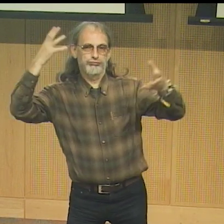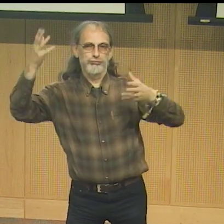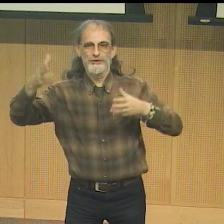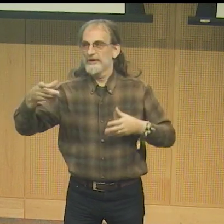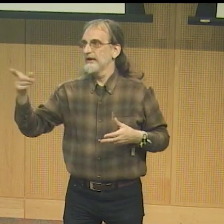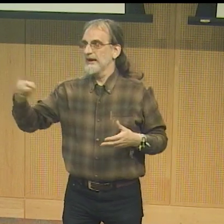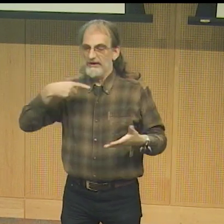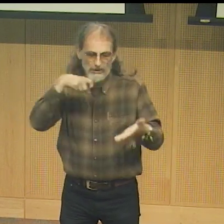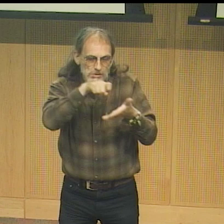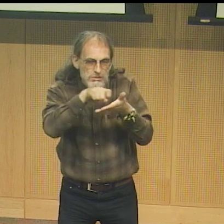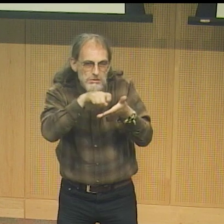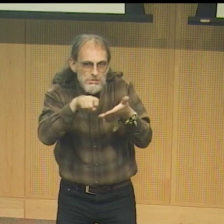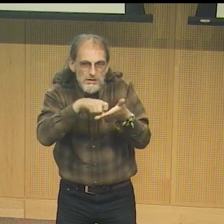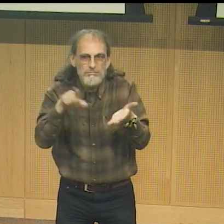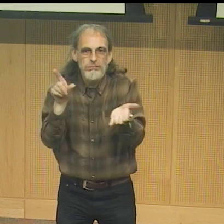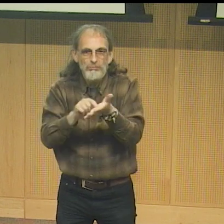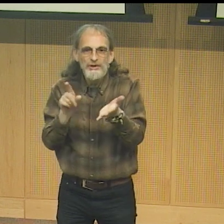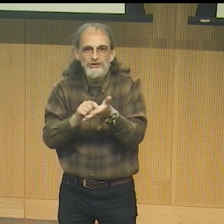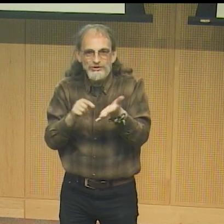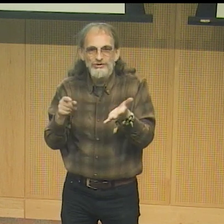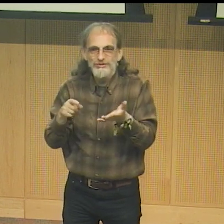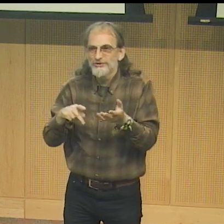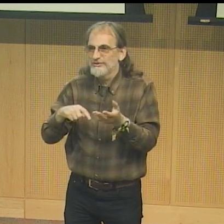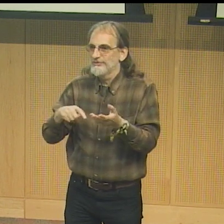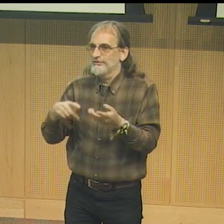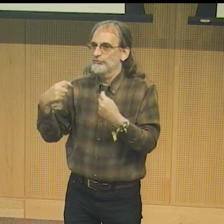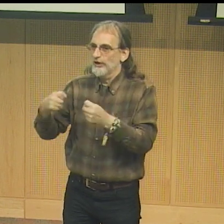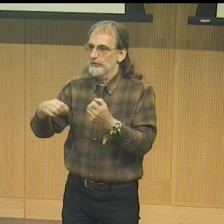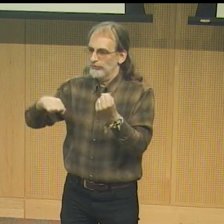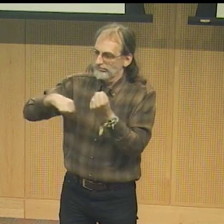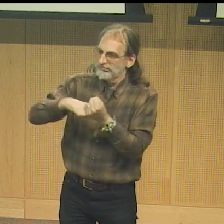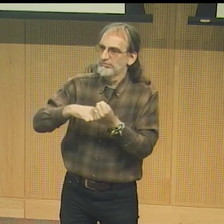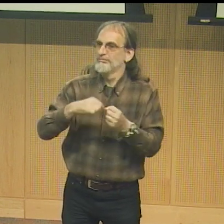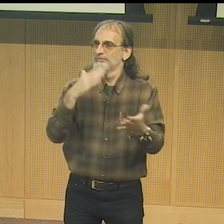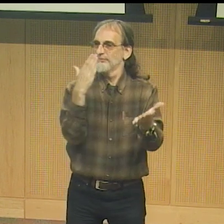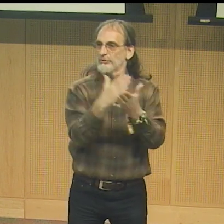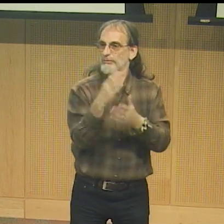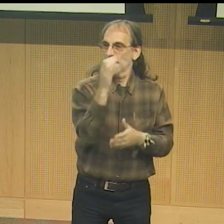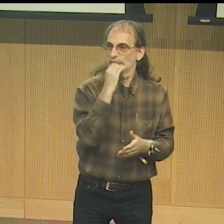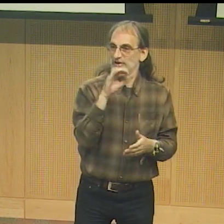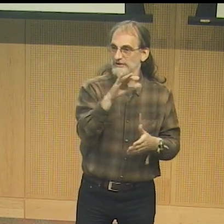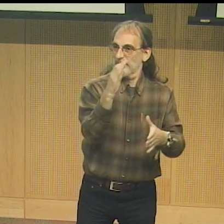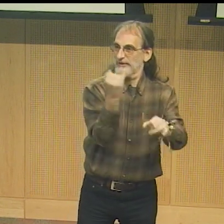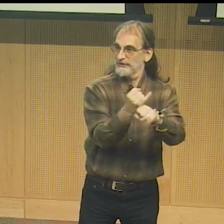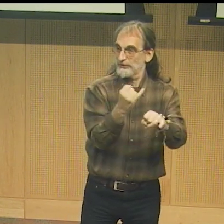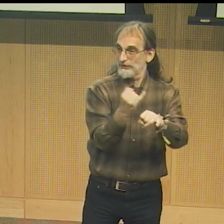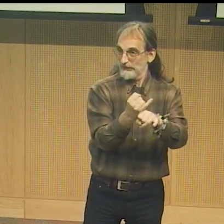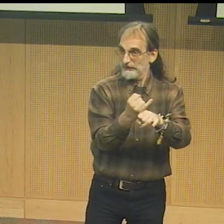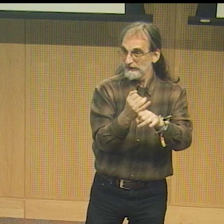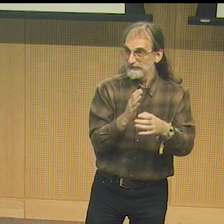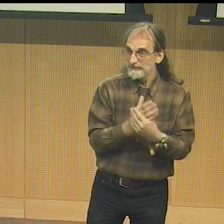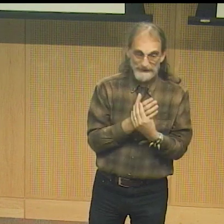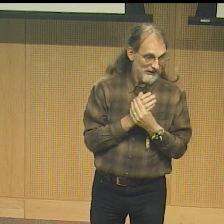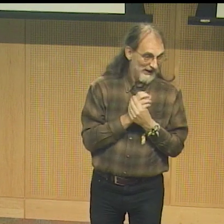and Deaf publishers and Deaf writers would come to talk about the School for the Deaf and their activities.